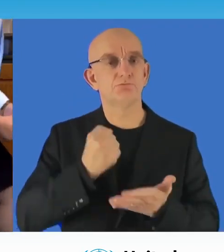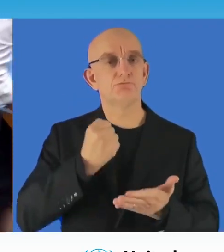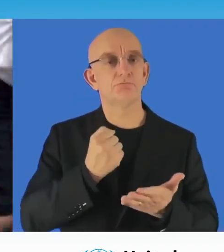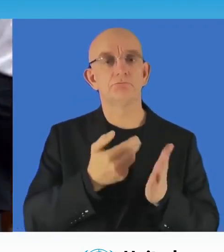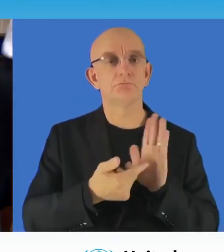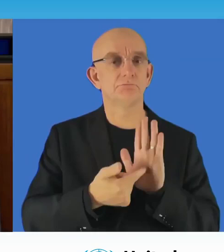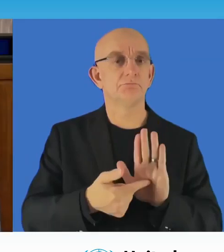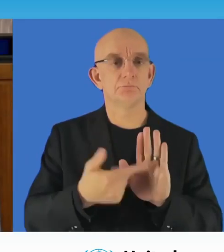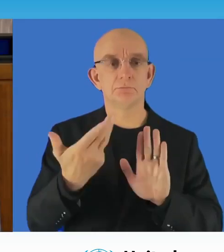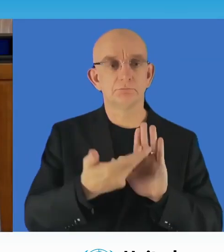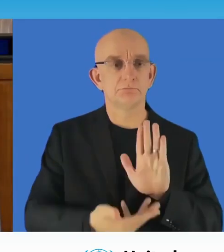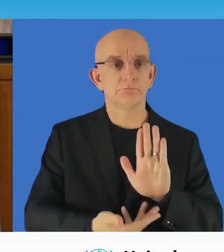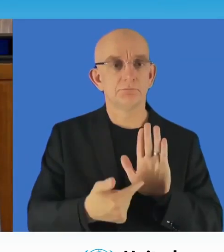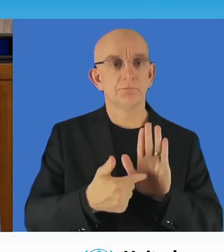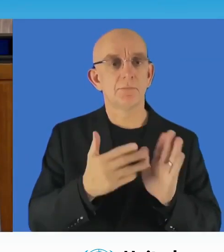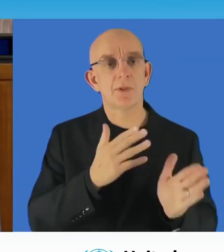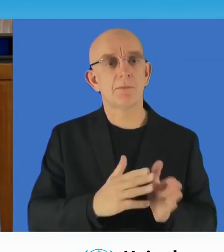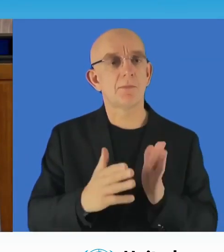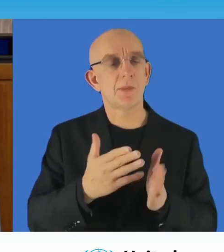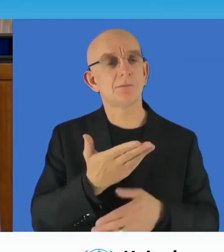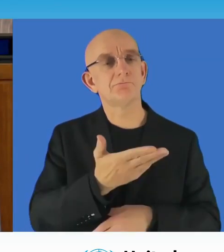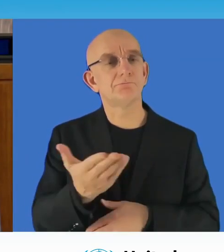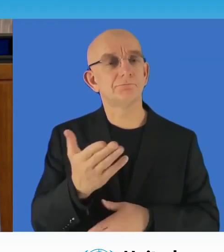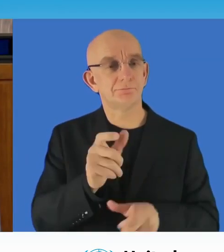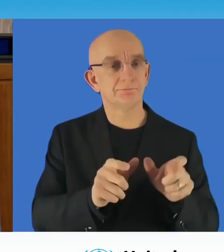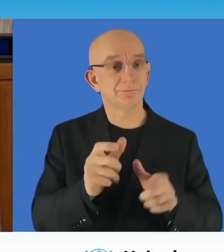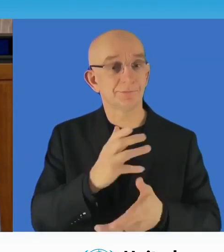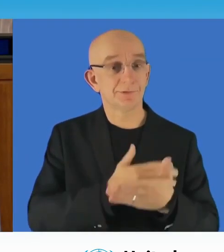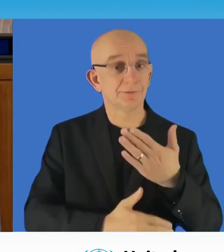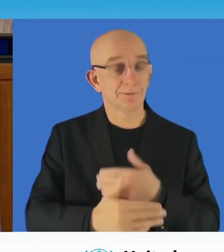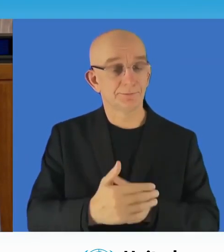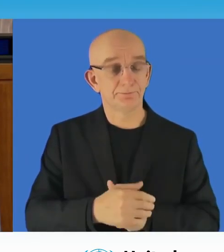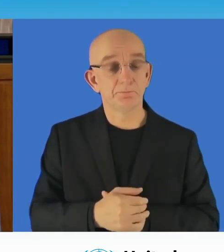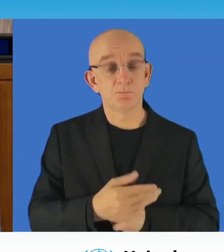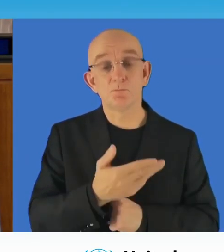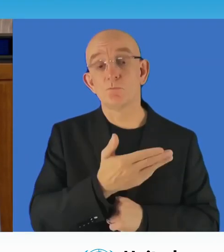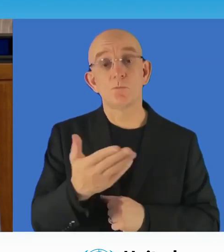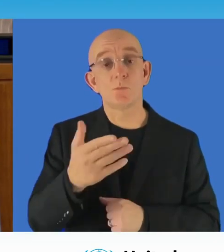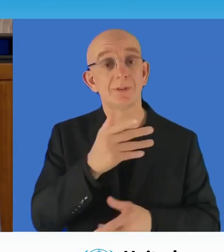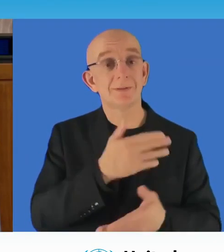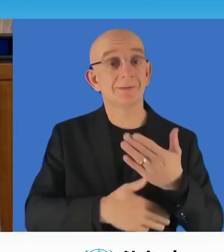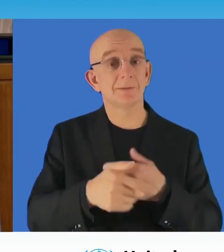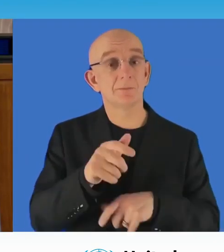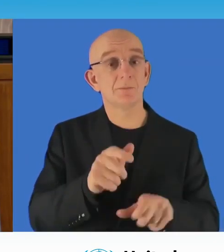institutions and improve the system of designated Physicians for healthare of